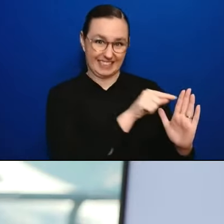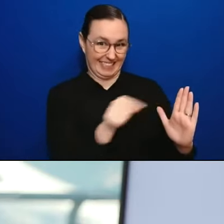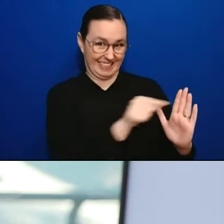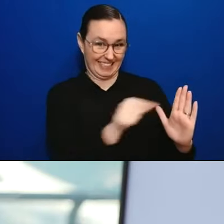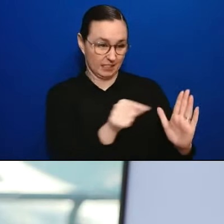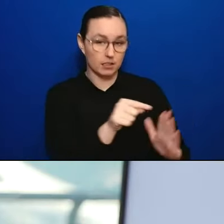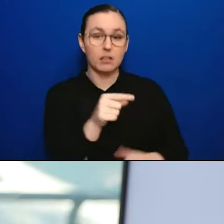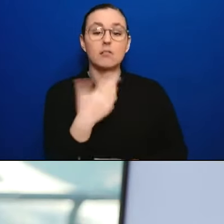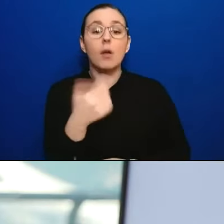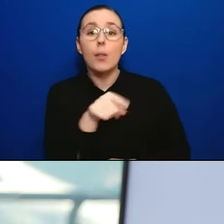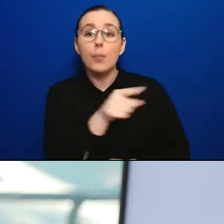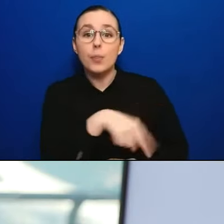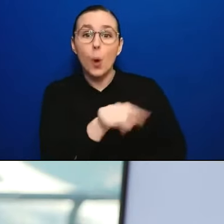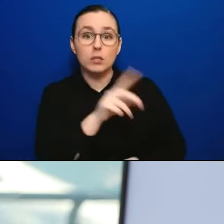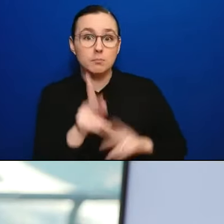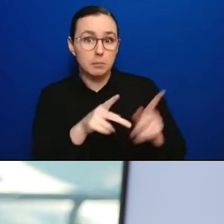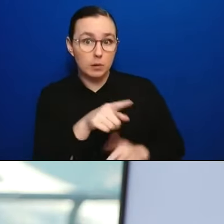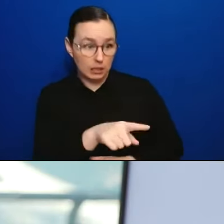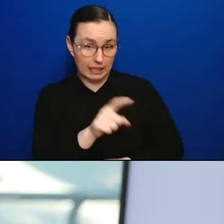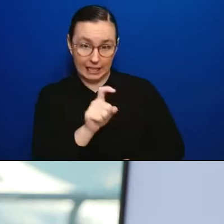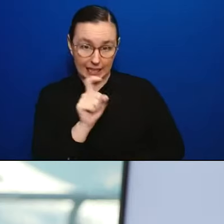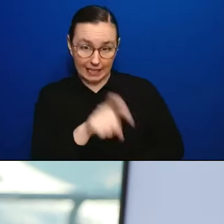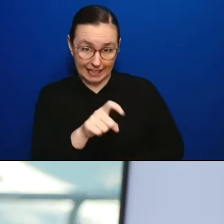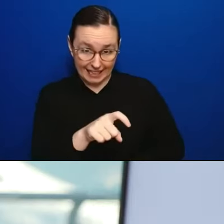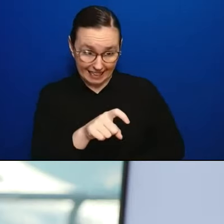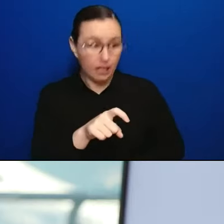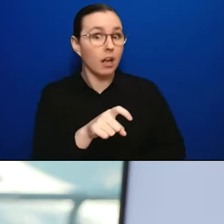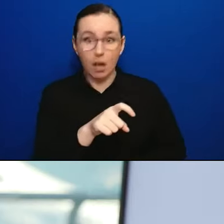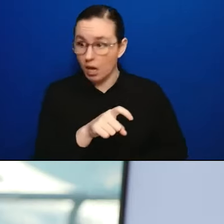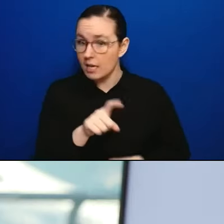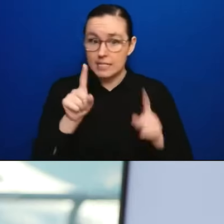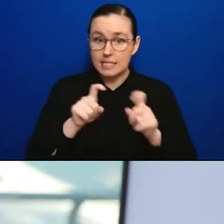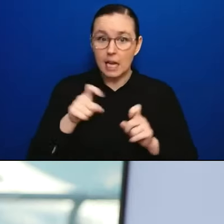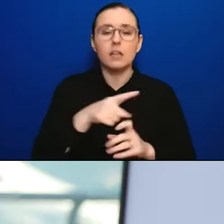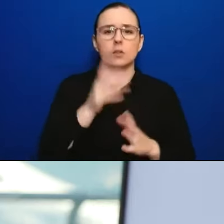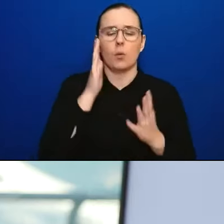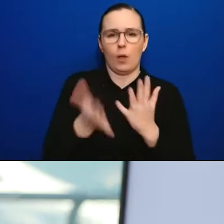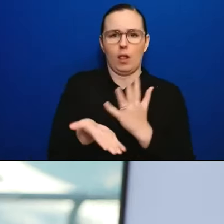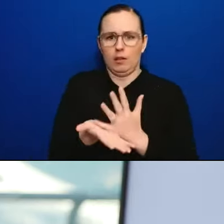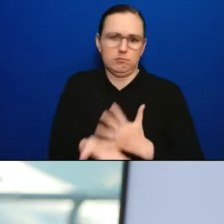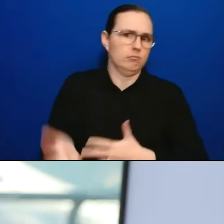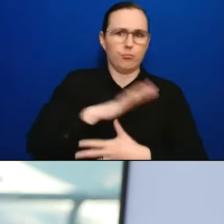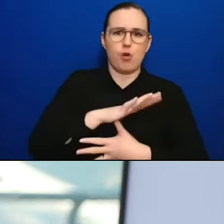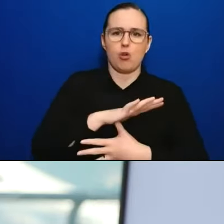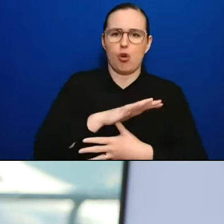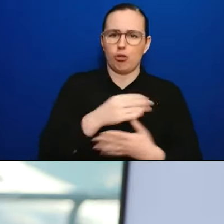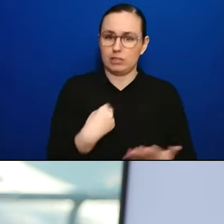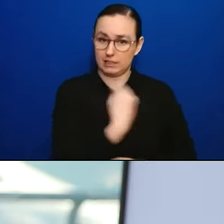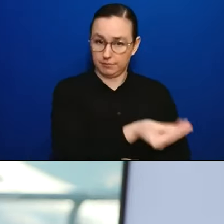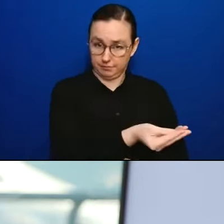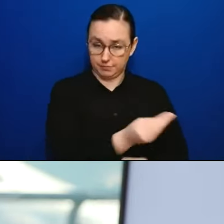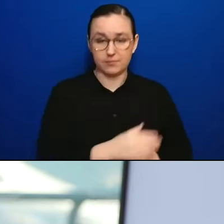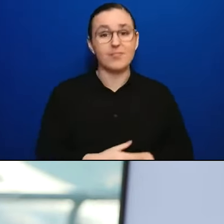So we've been aligning both the limited supply we have, about lt